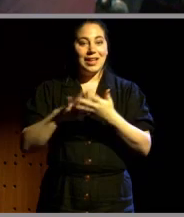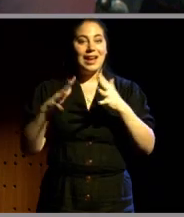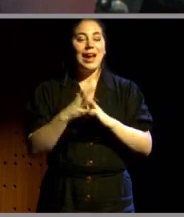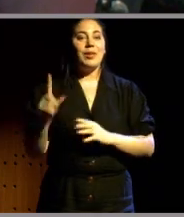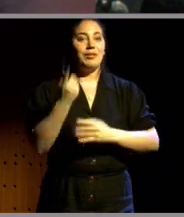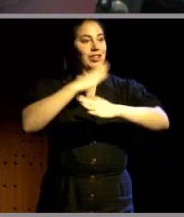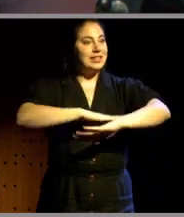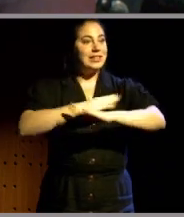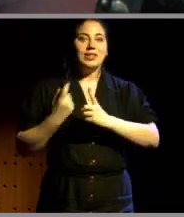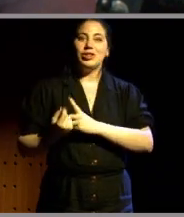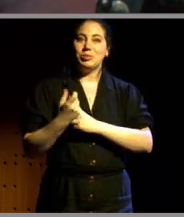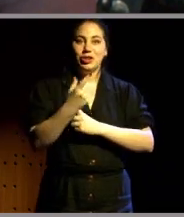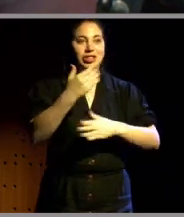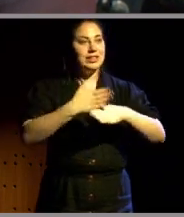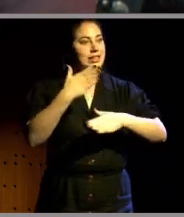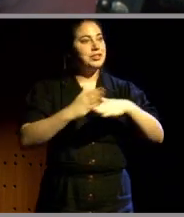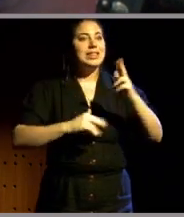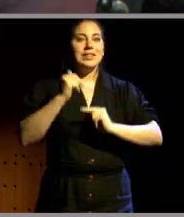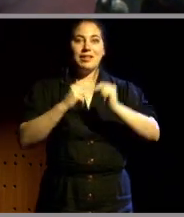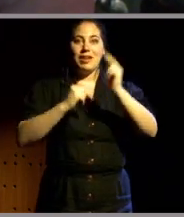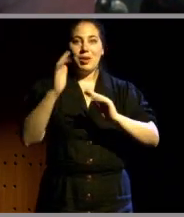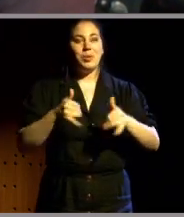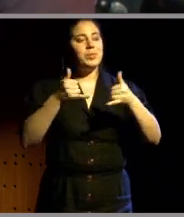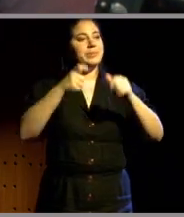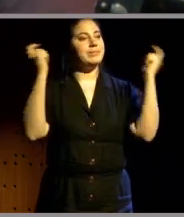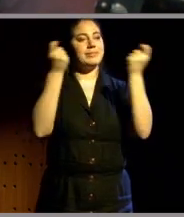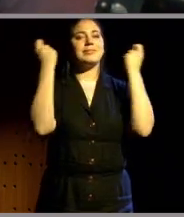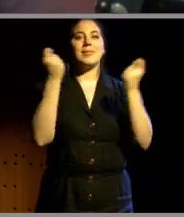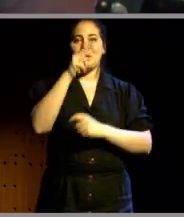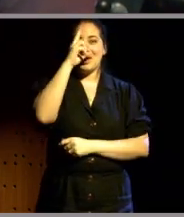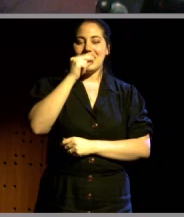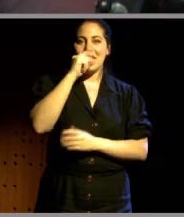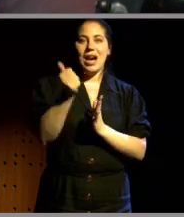Emerging Career Development Awards, celebrating young visionaries in our community.